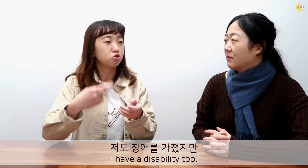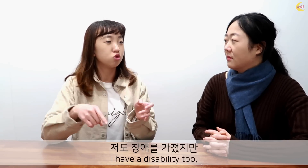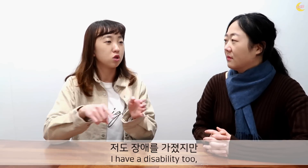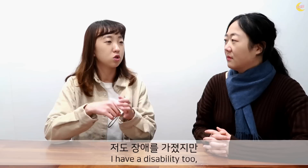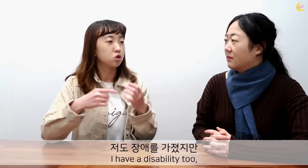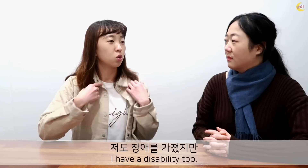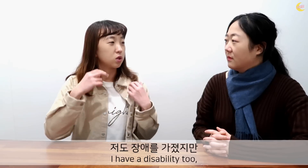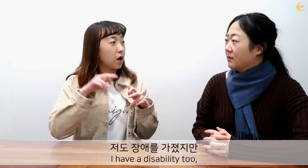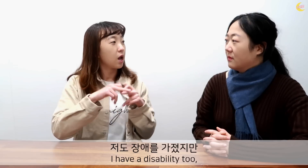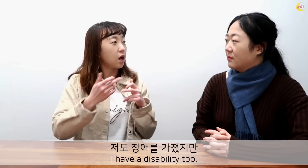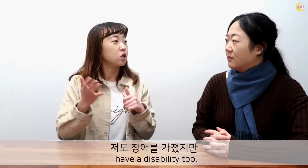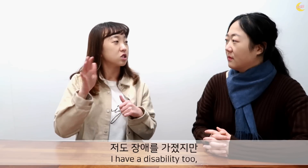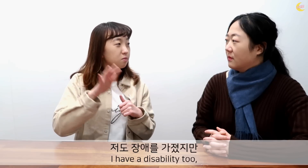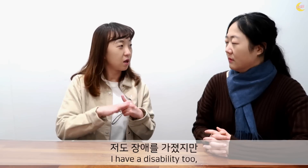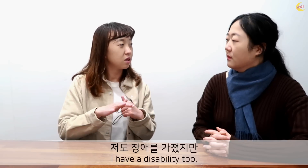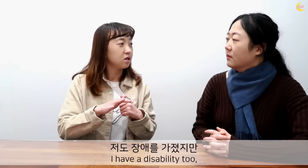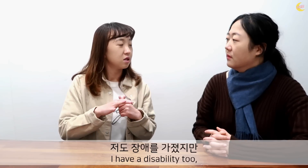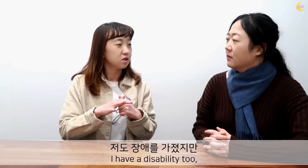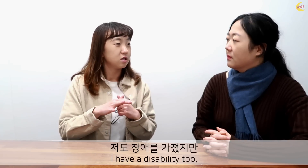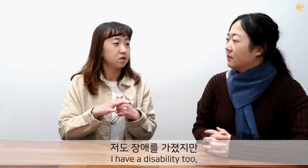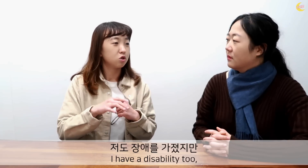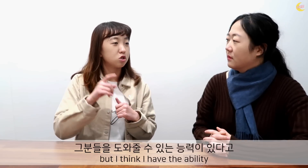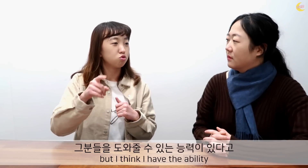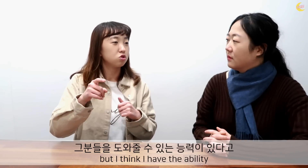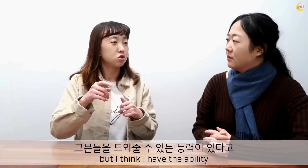I have a disability too,